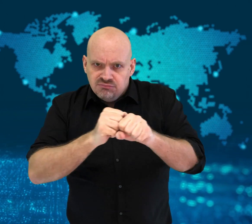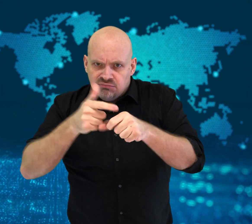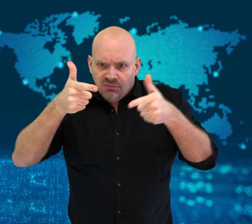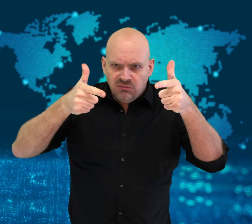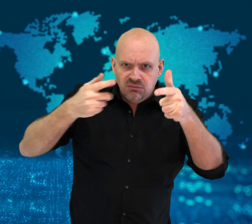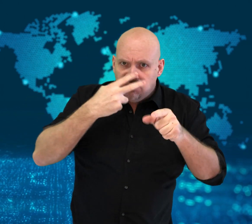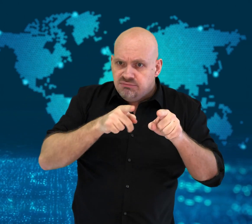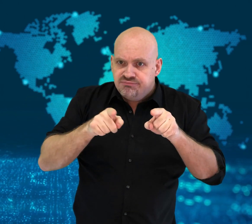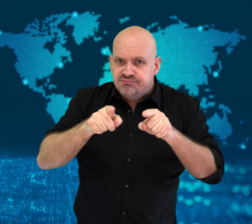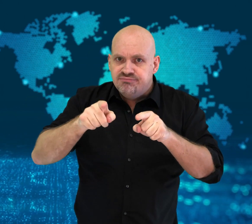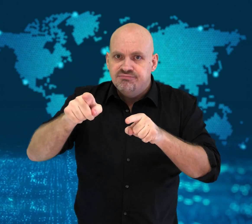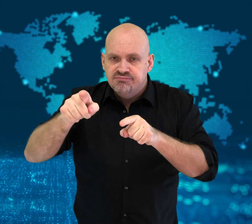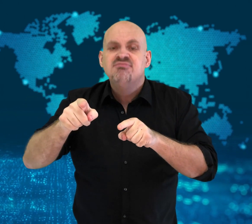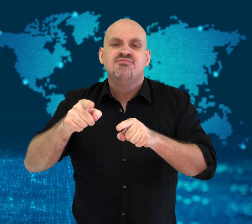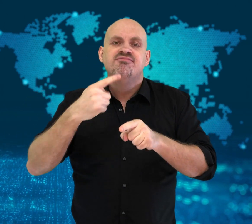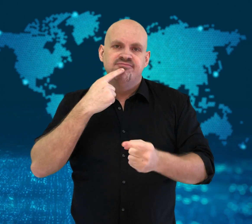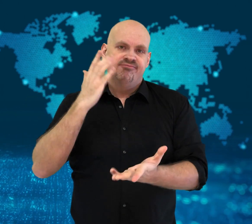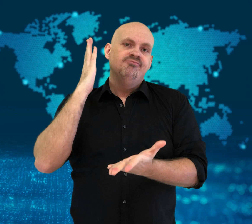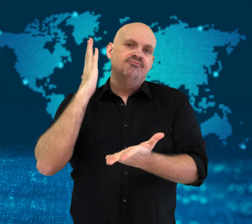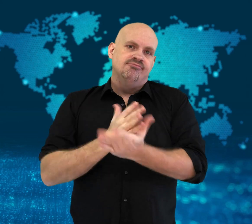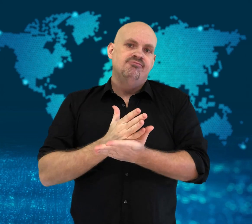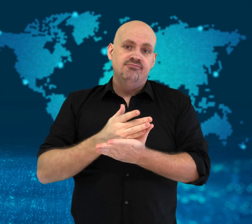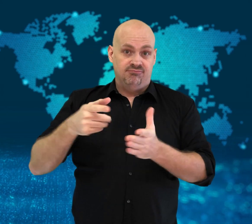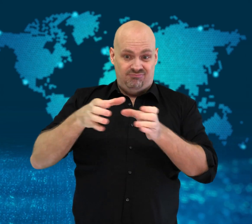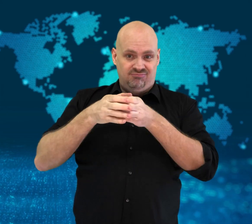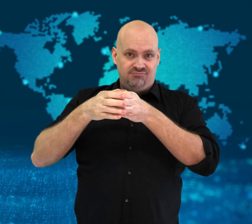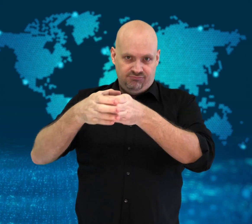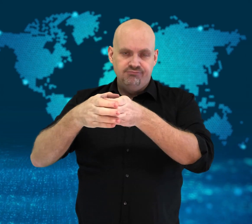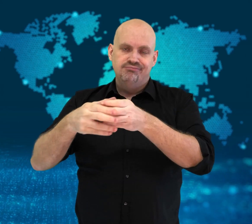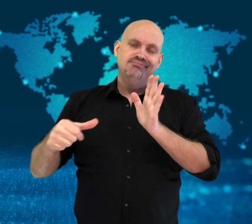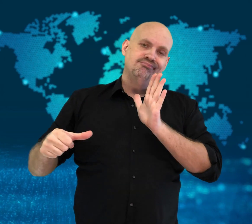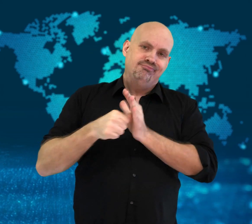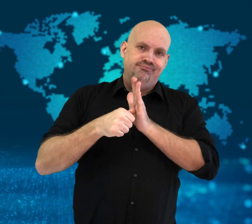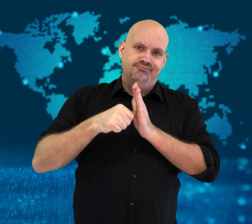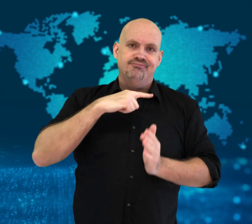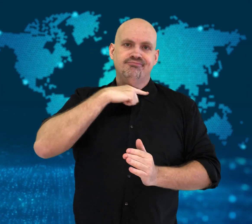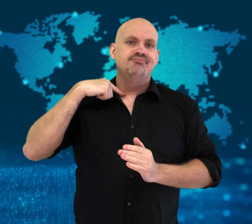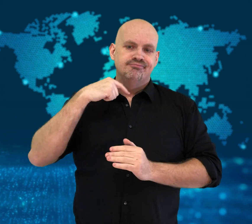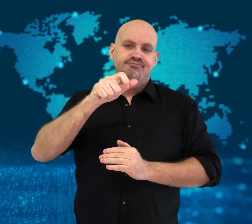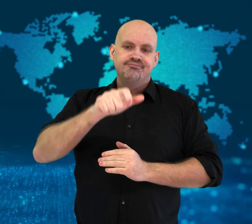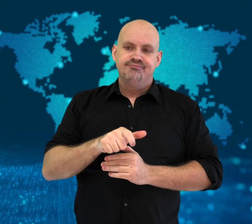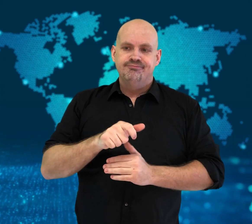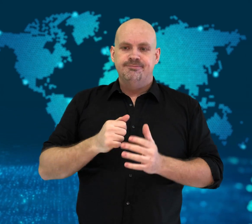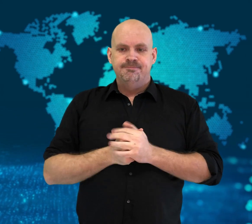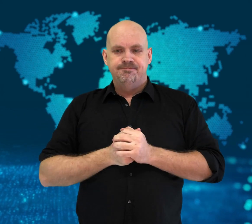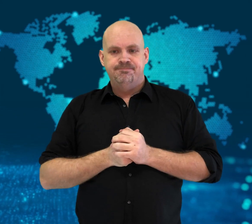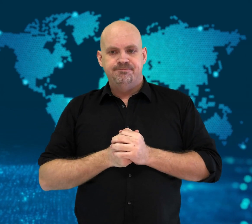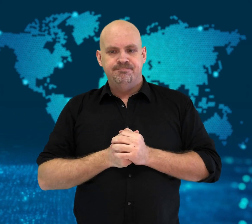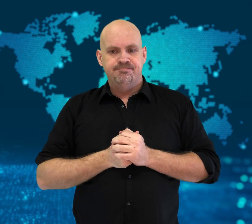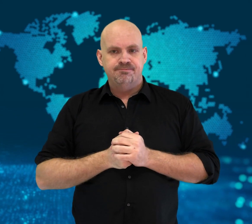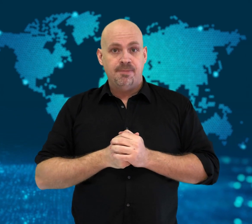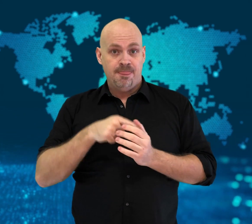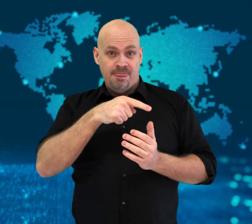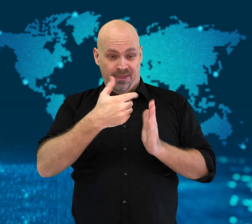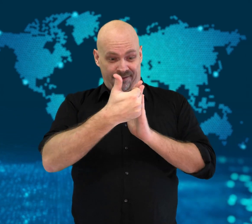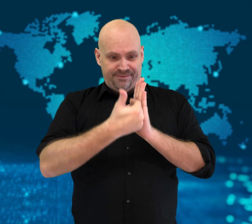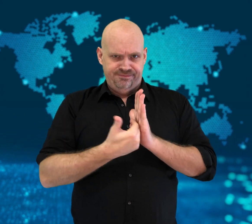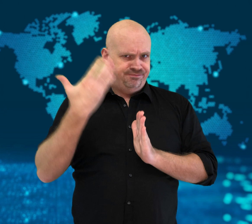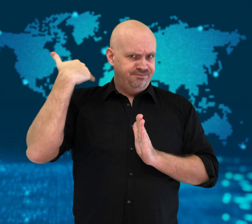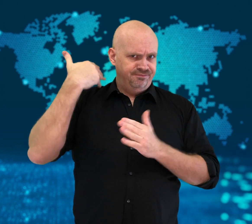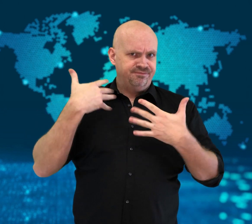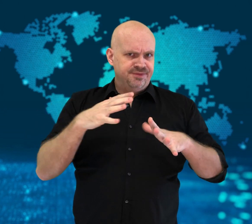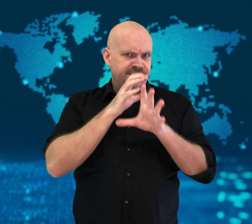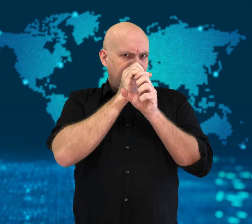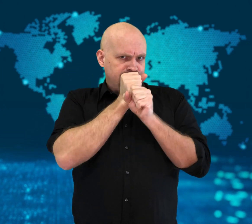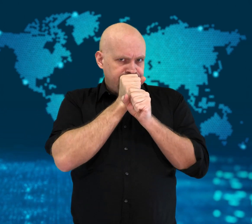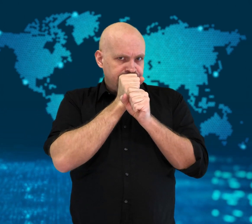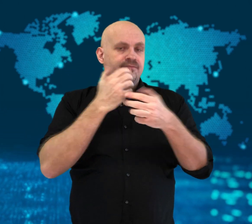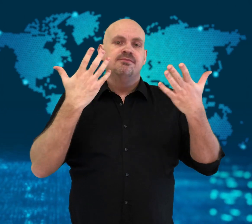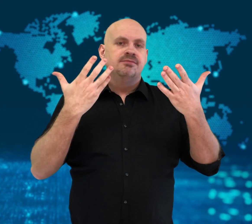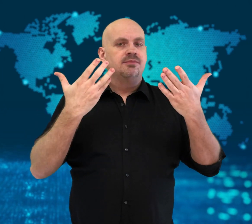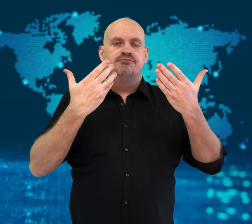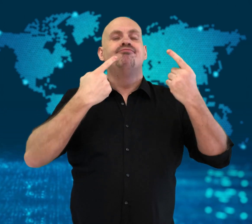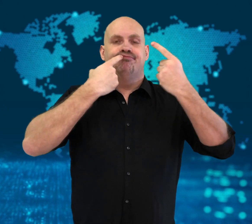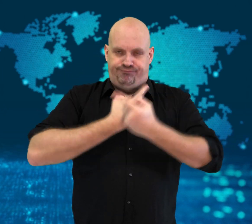consulate to track his movements and later confirmed that he was murdered.